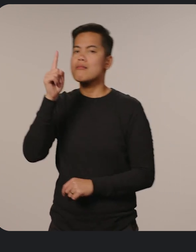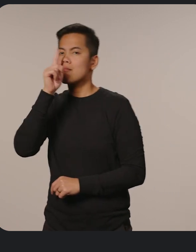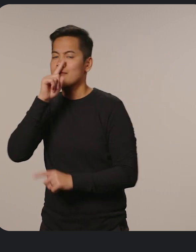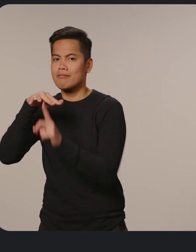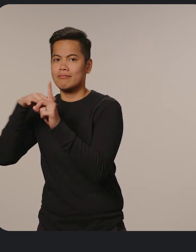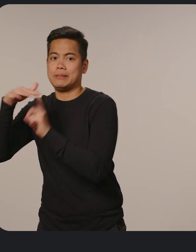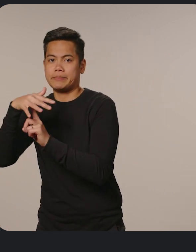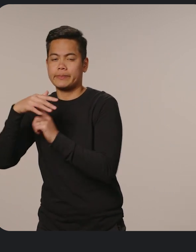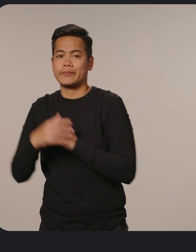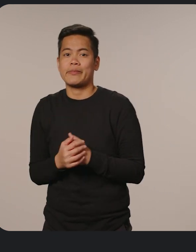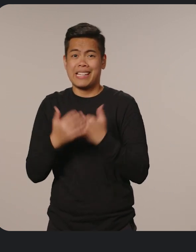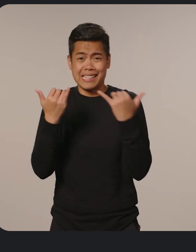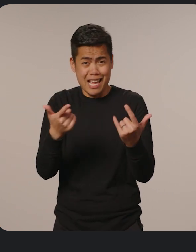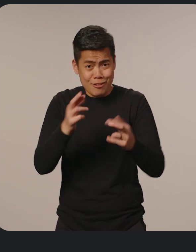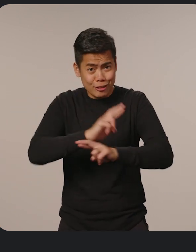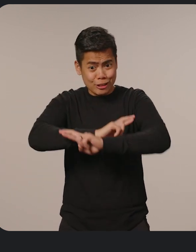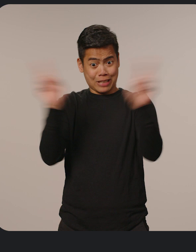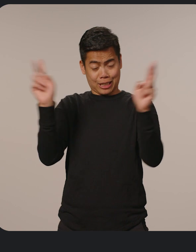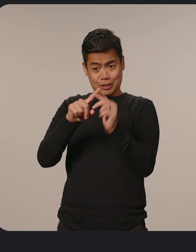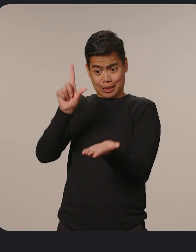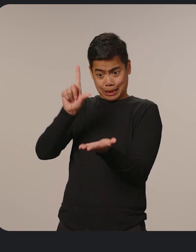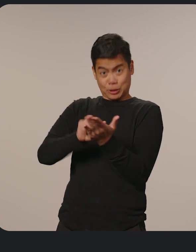Google takes care of the review and certification process,